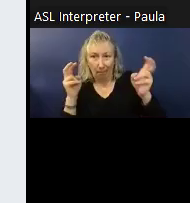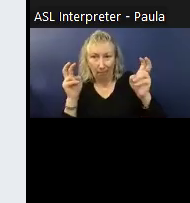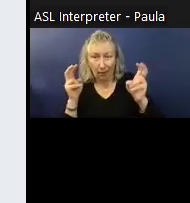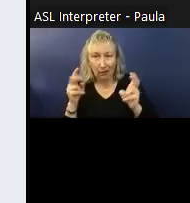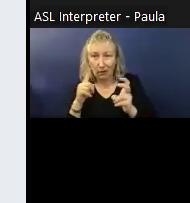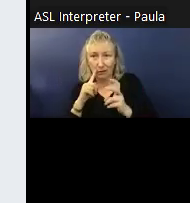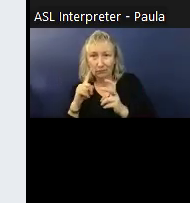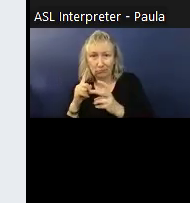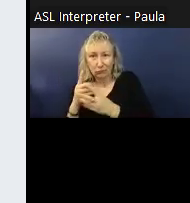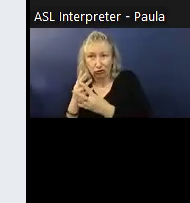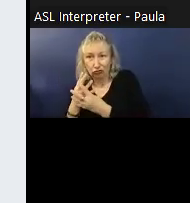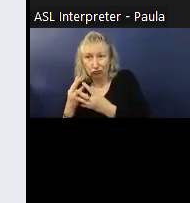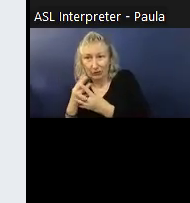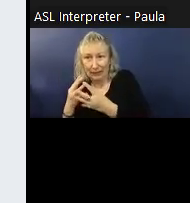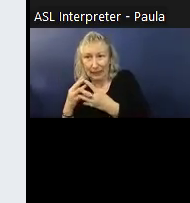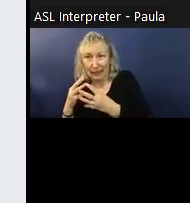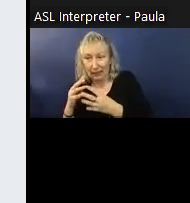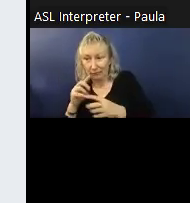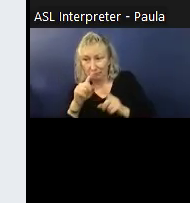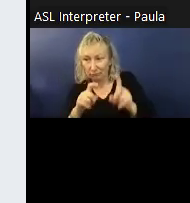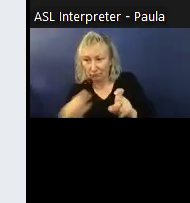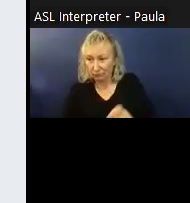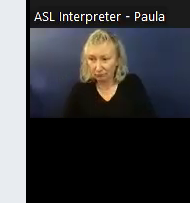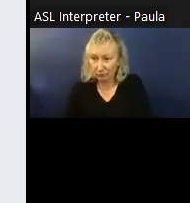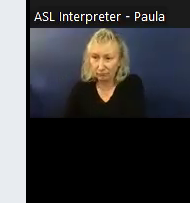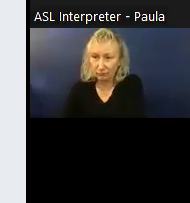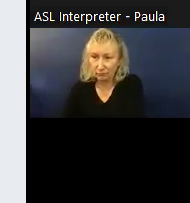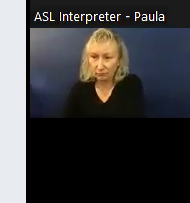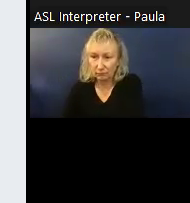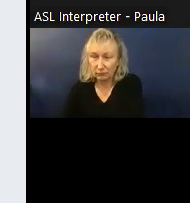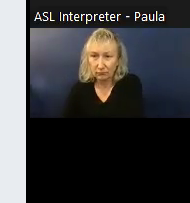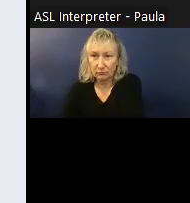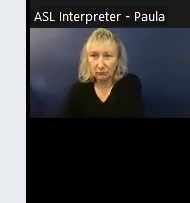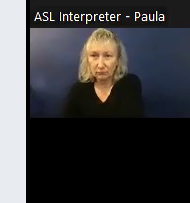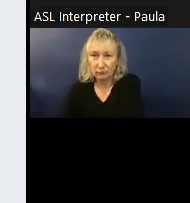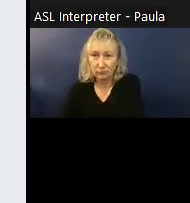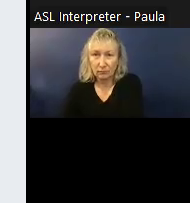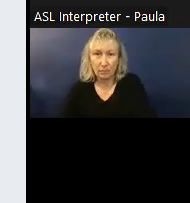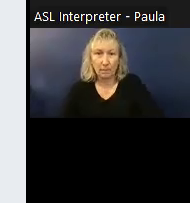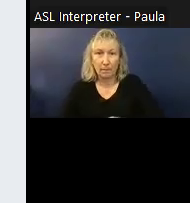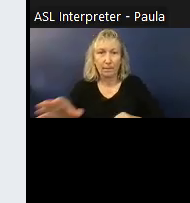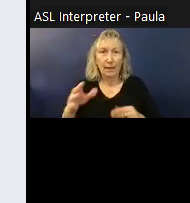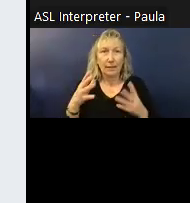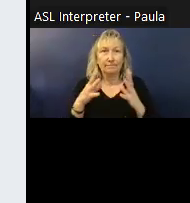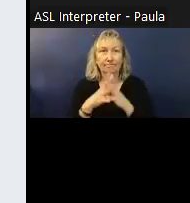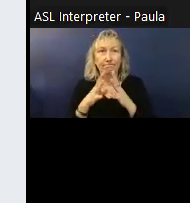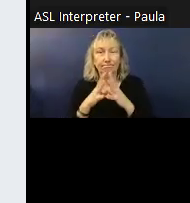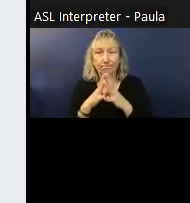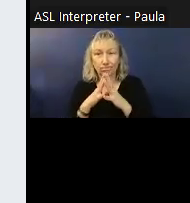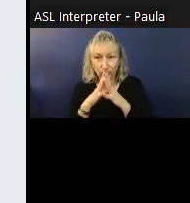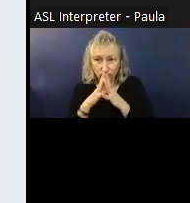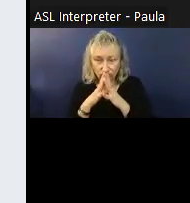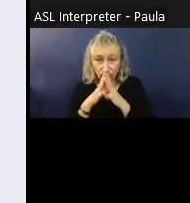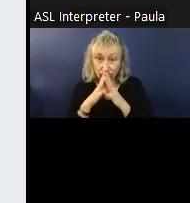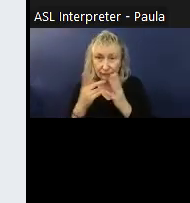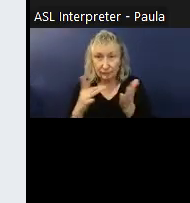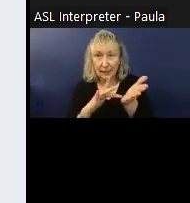So what this says and you know a Med diversion that is a good example and yes